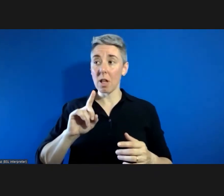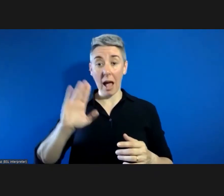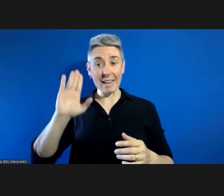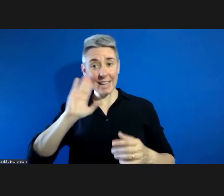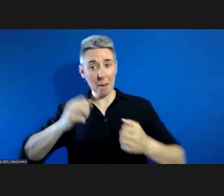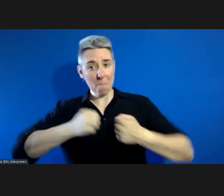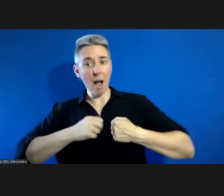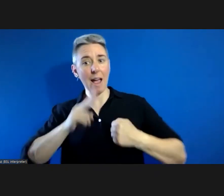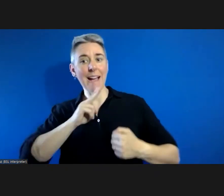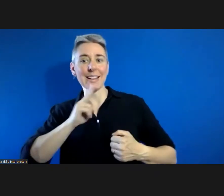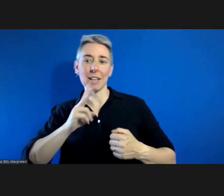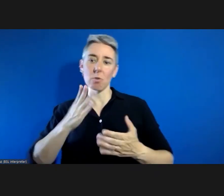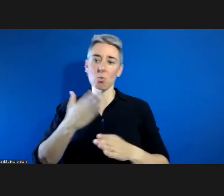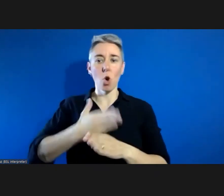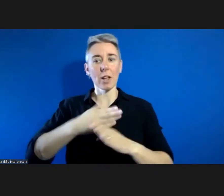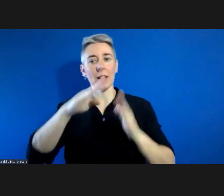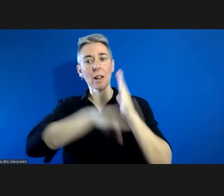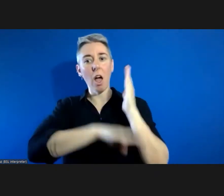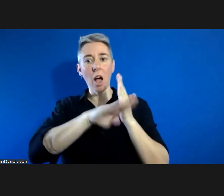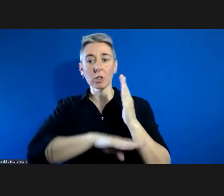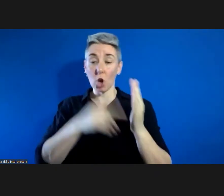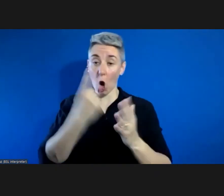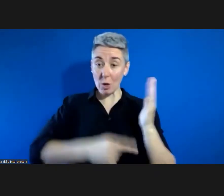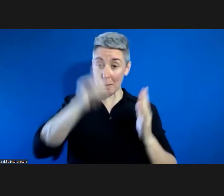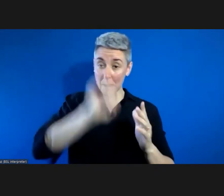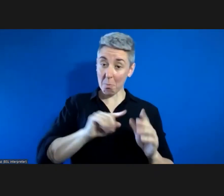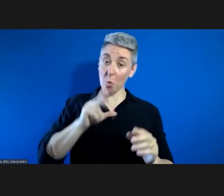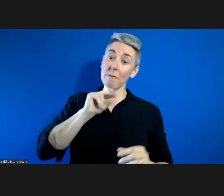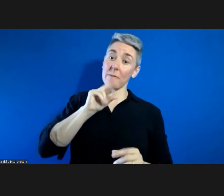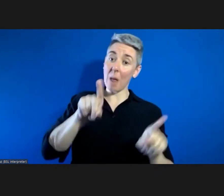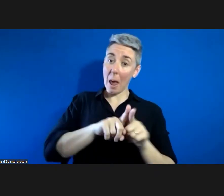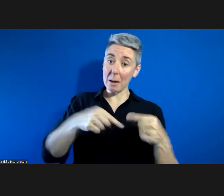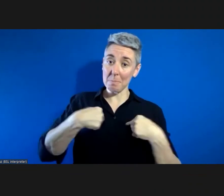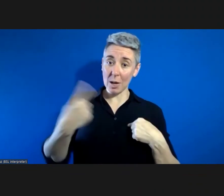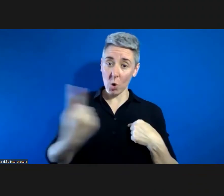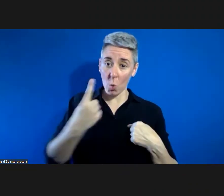clean the toilets. I've looked at loads of research, I've been to endless conferences,